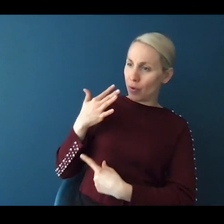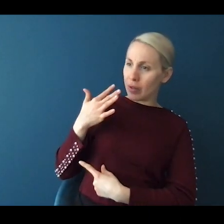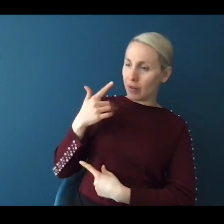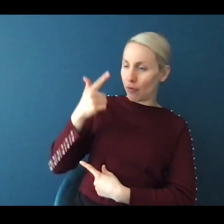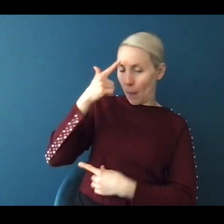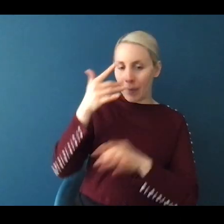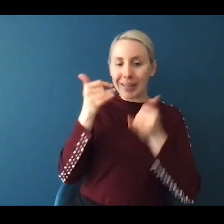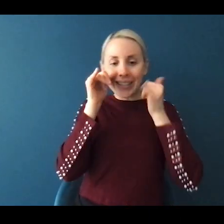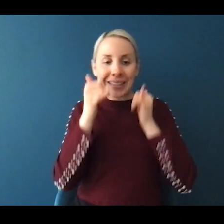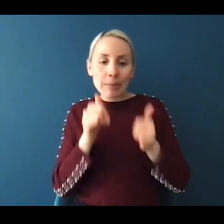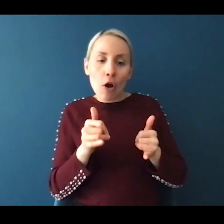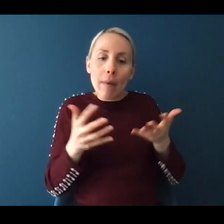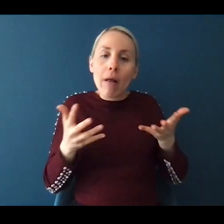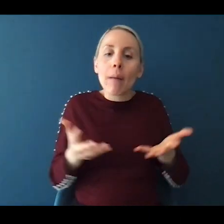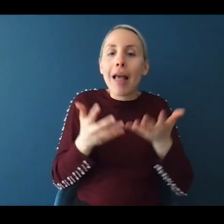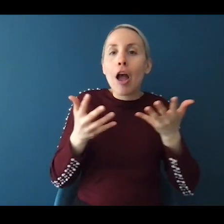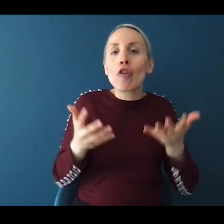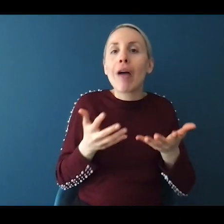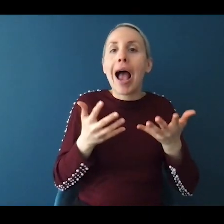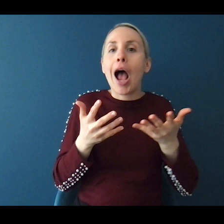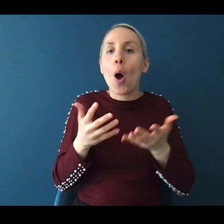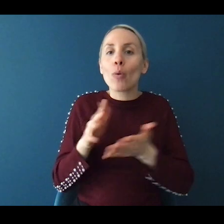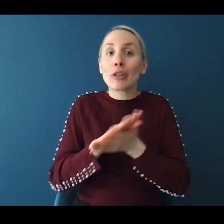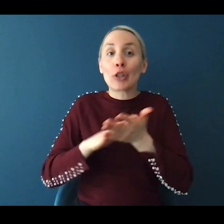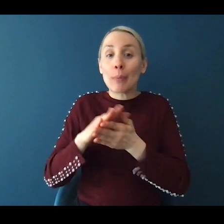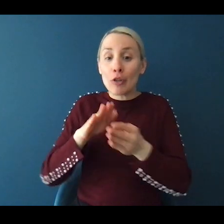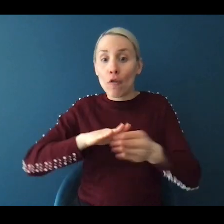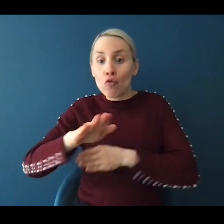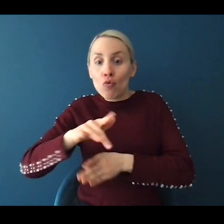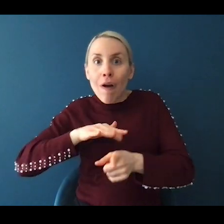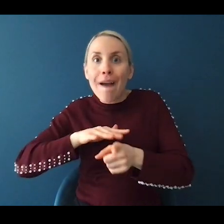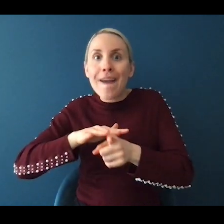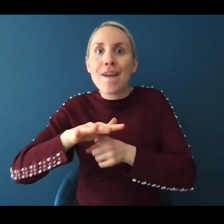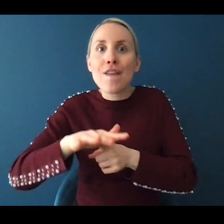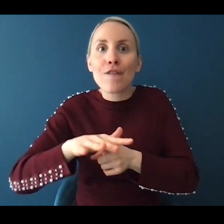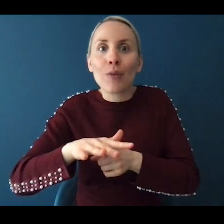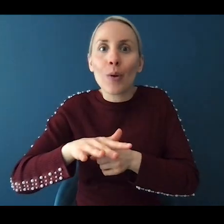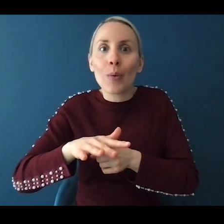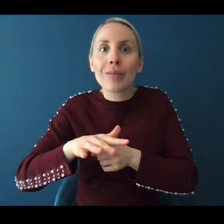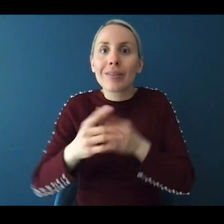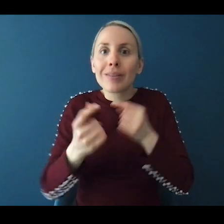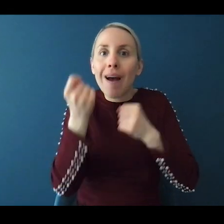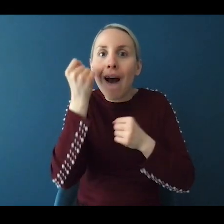has it's not just about that show or about the tour or about what happens in those 12